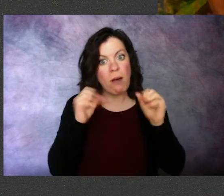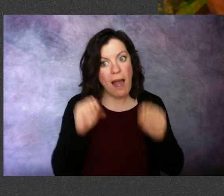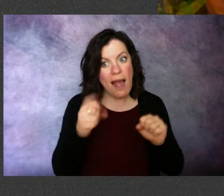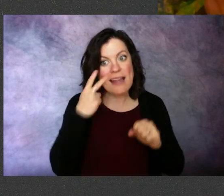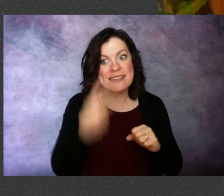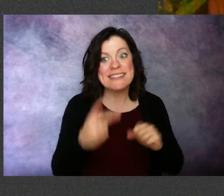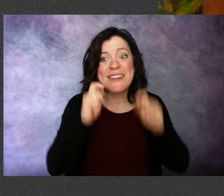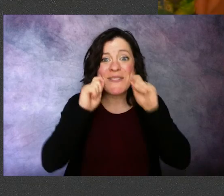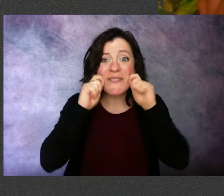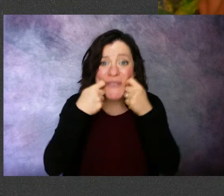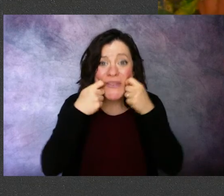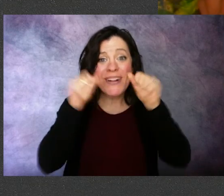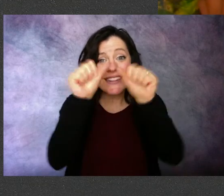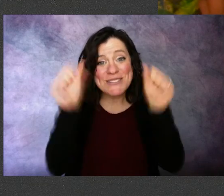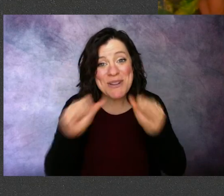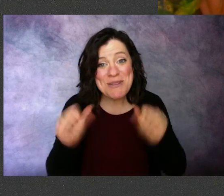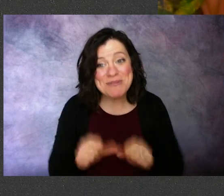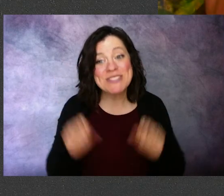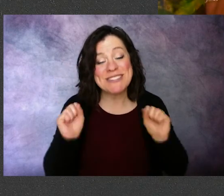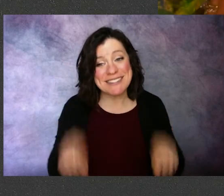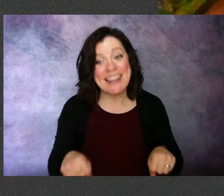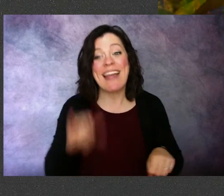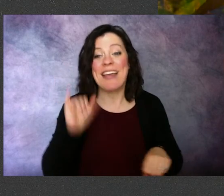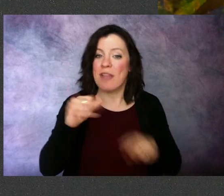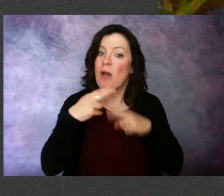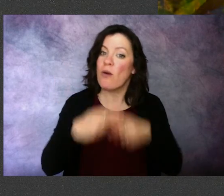Sculptures are three-dimensional.